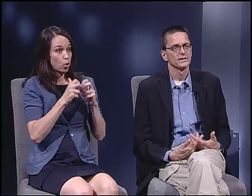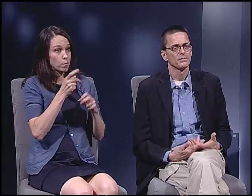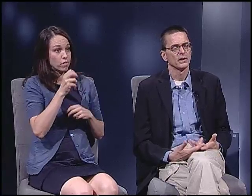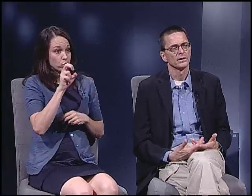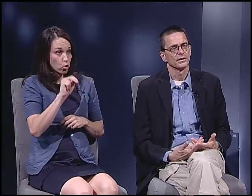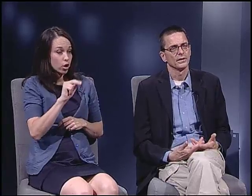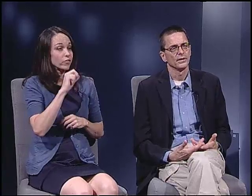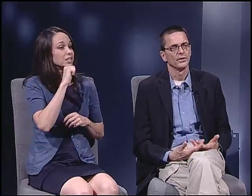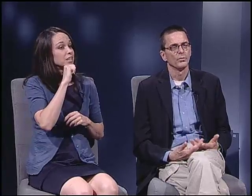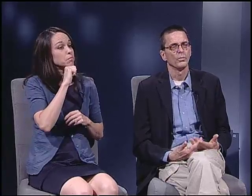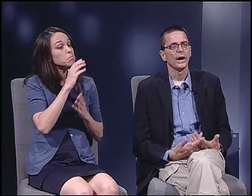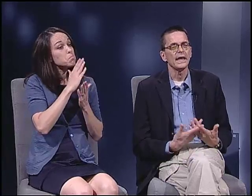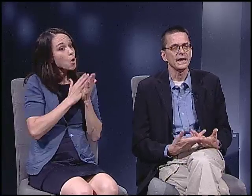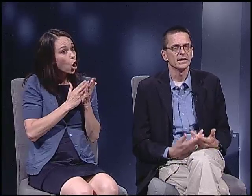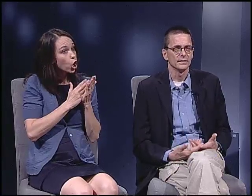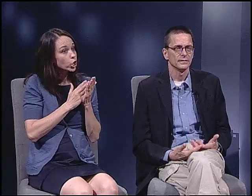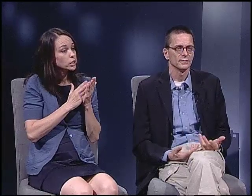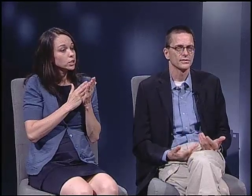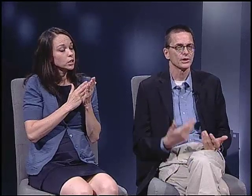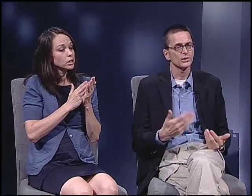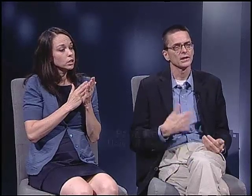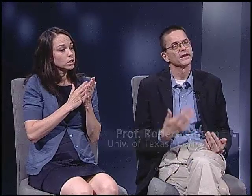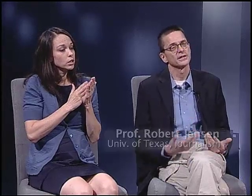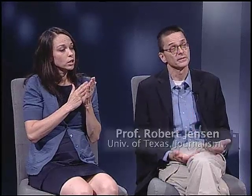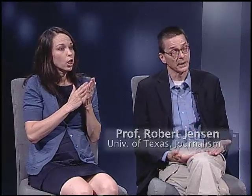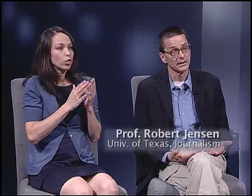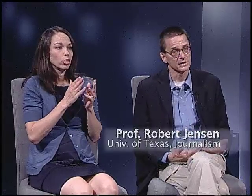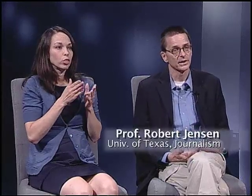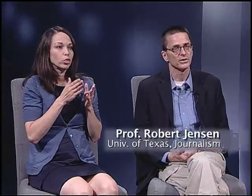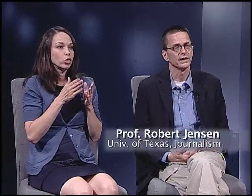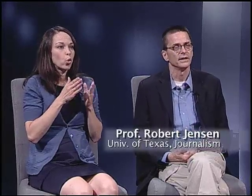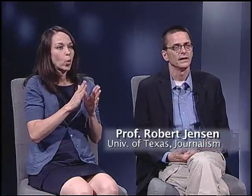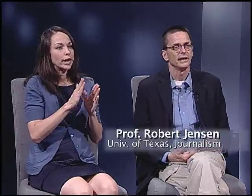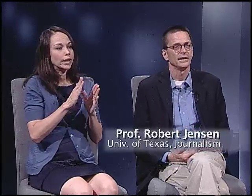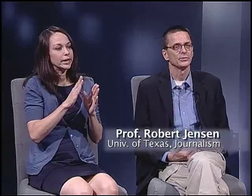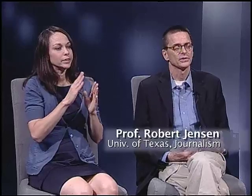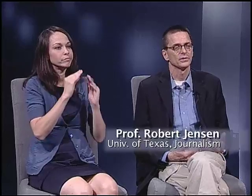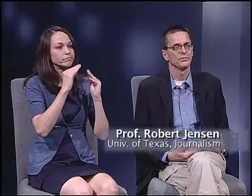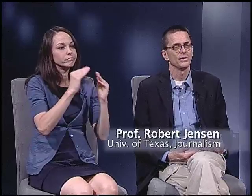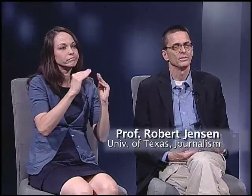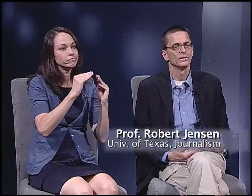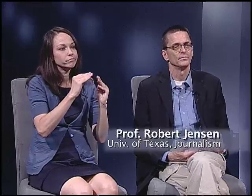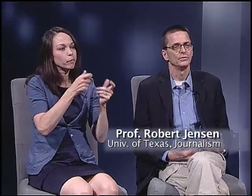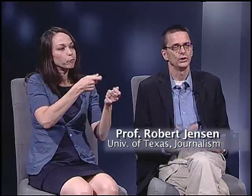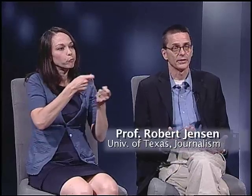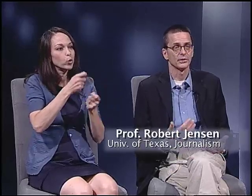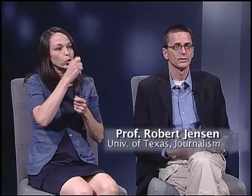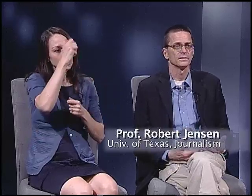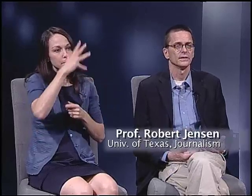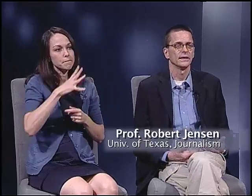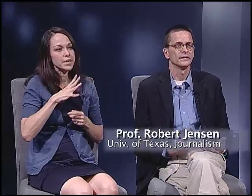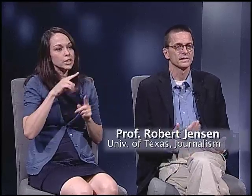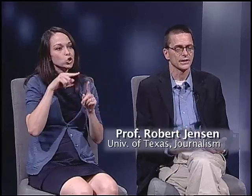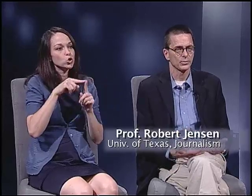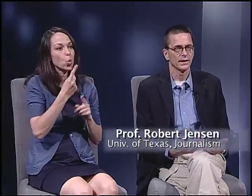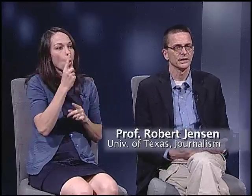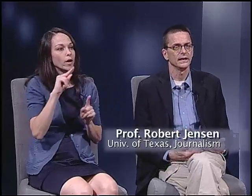in part the way it socializes men especially into a certain view of gender and sexuality